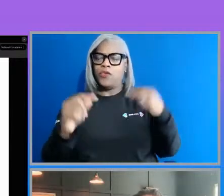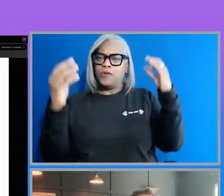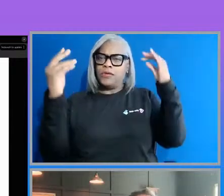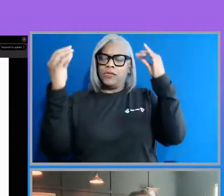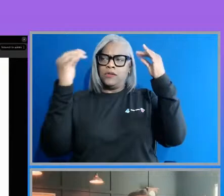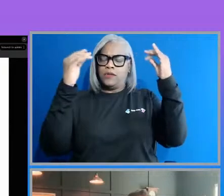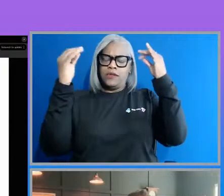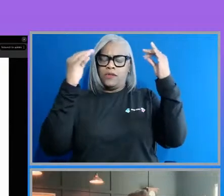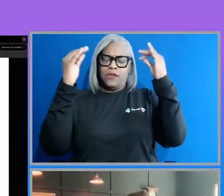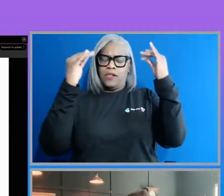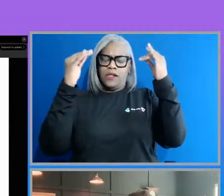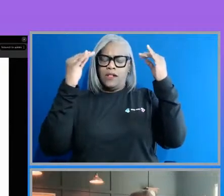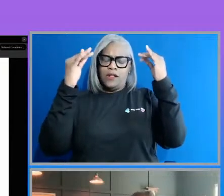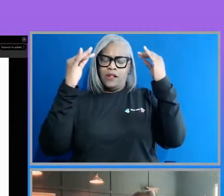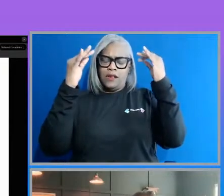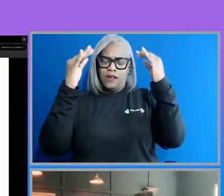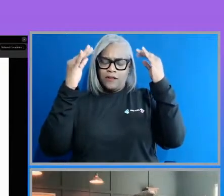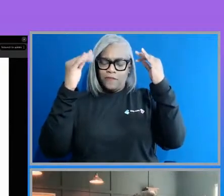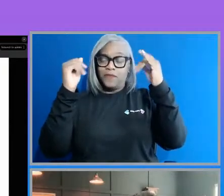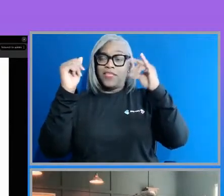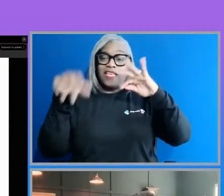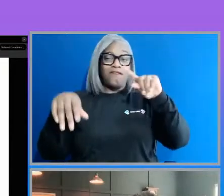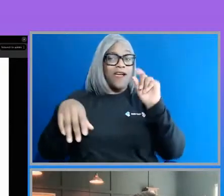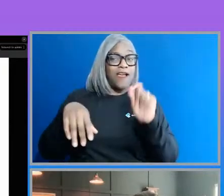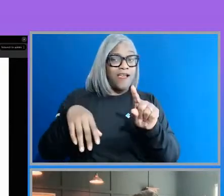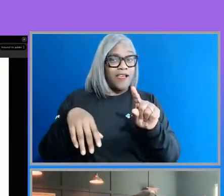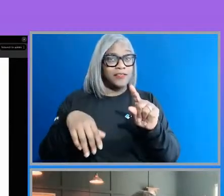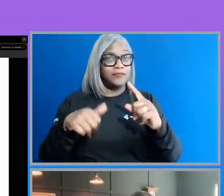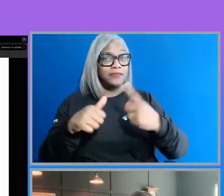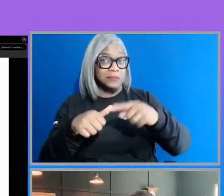internalized this so much that if I ask you if something is